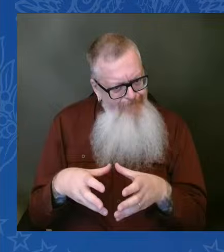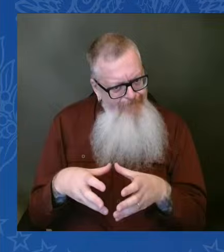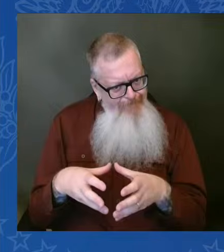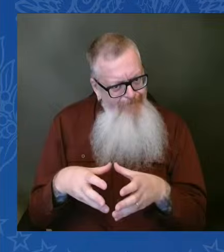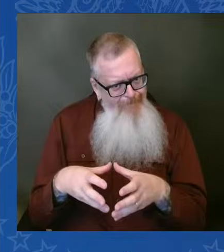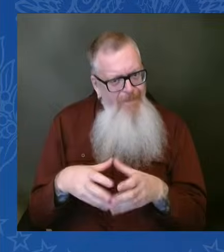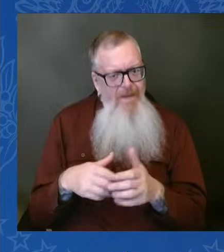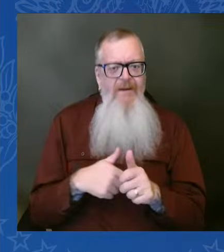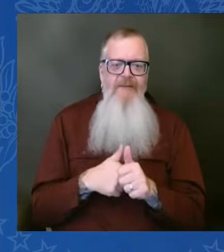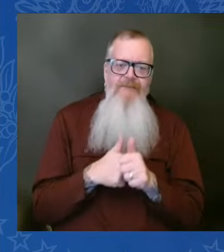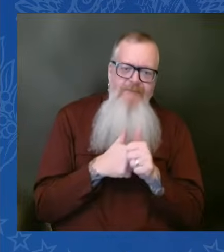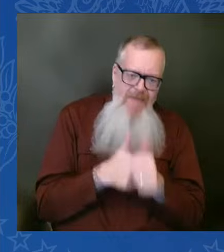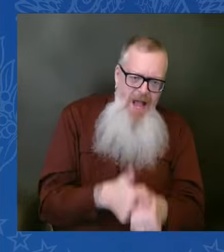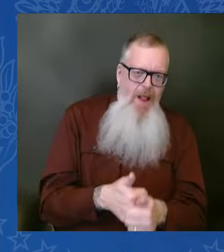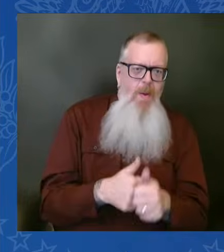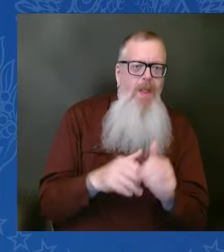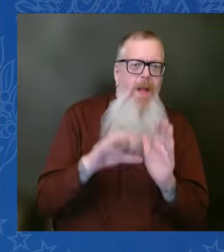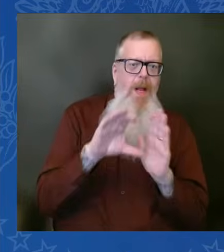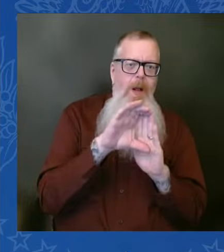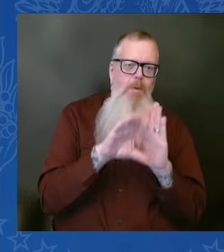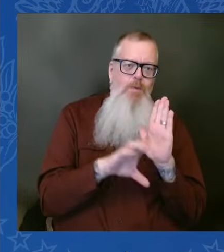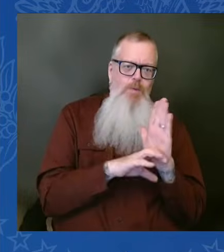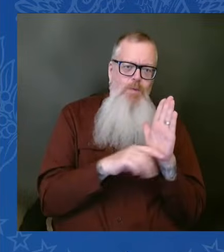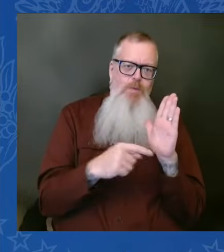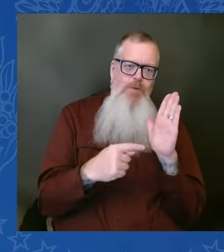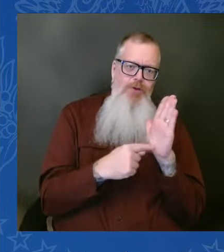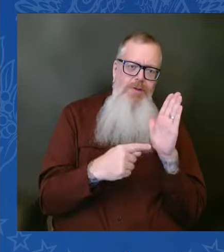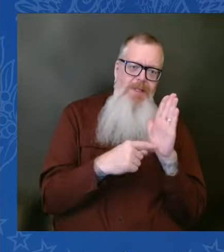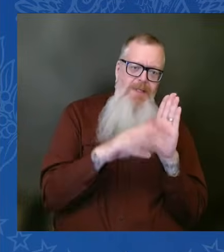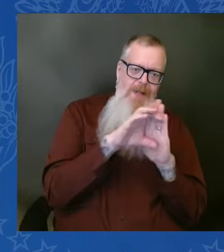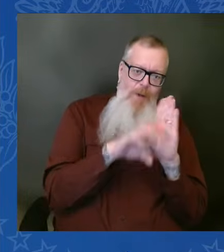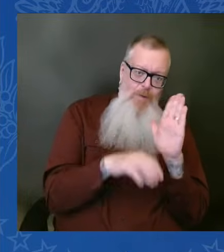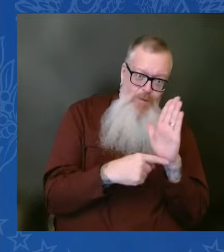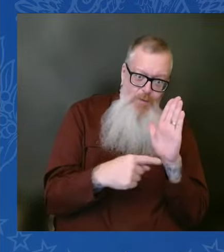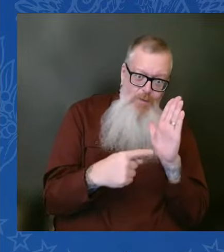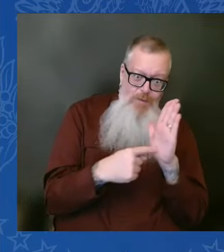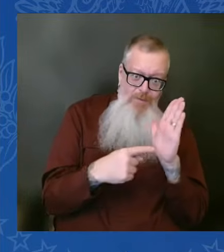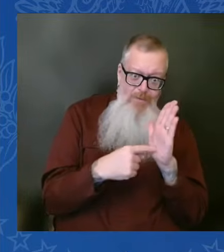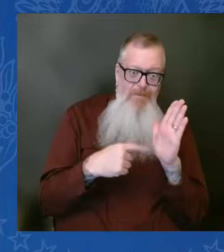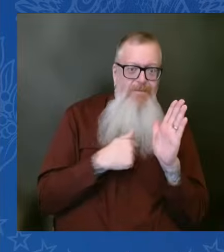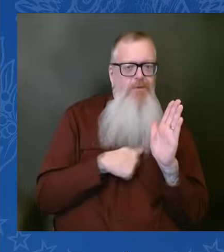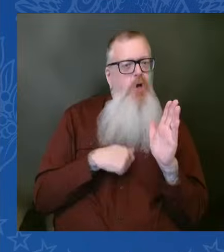I’ve taken much too much of your time, and I apologize. But you’re the -- among the most informed people in Washington,